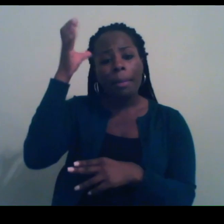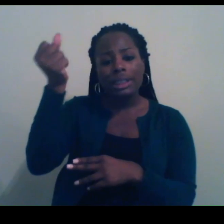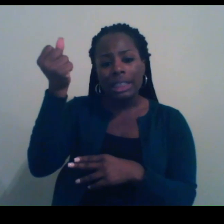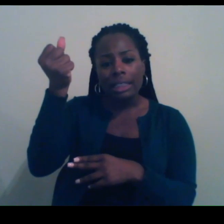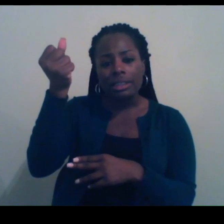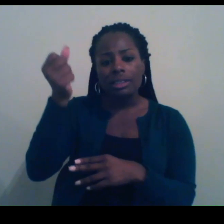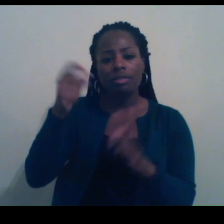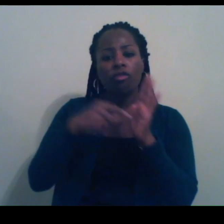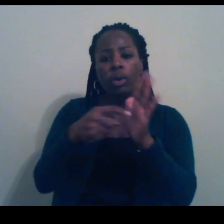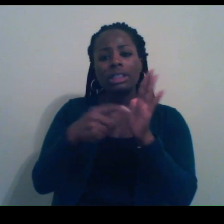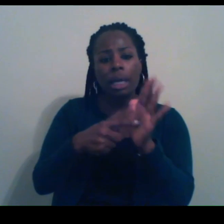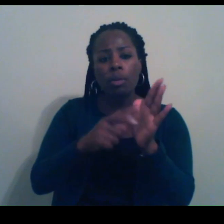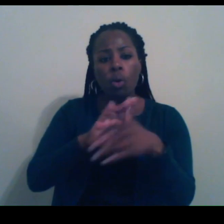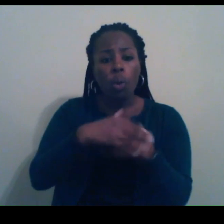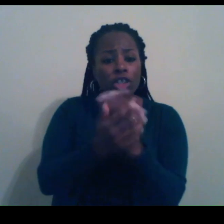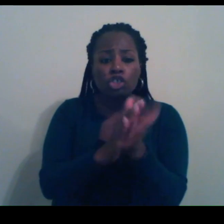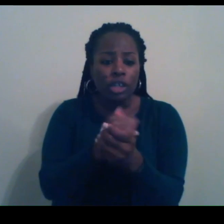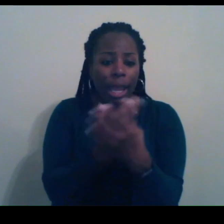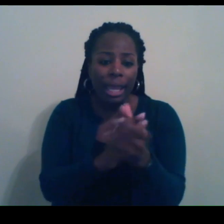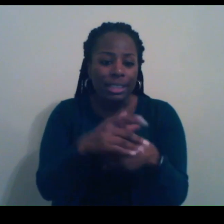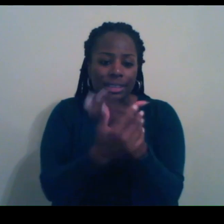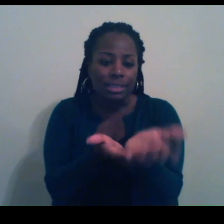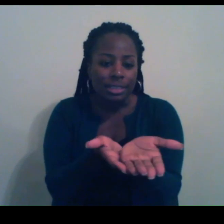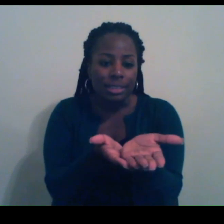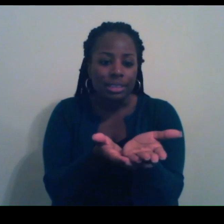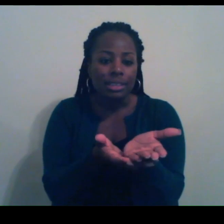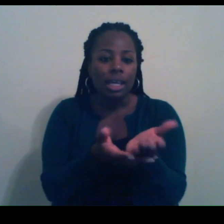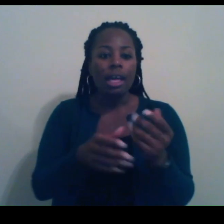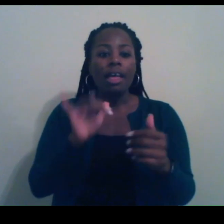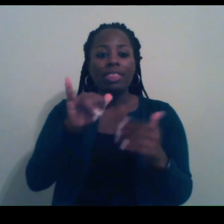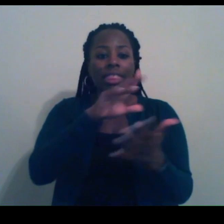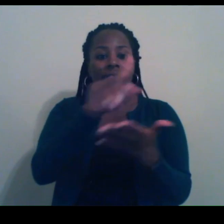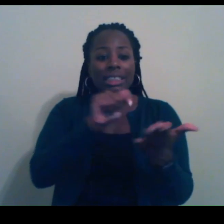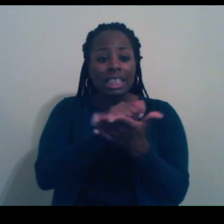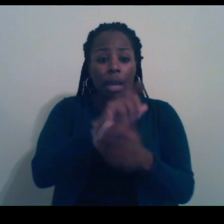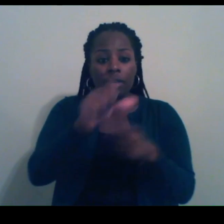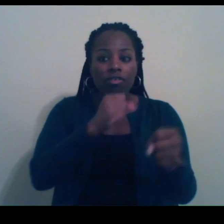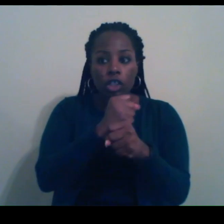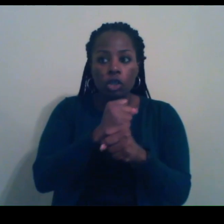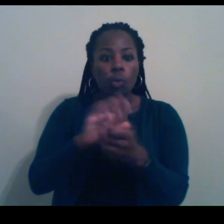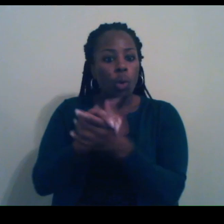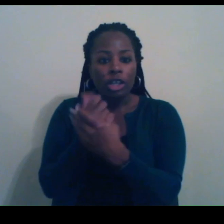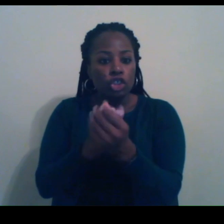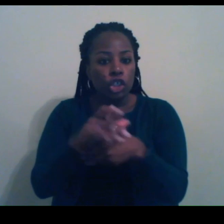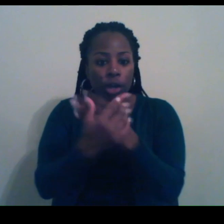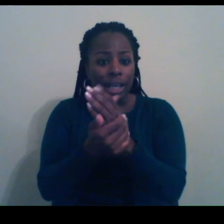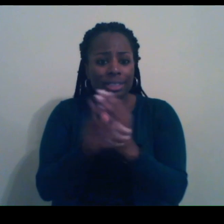year that's always a good decision but as we said the risk remains low well